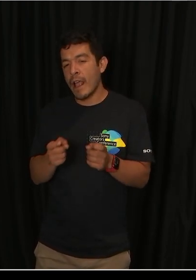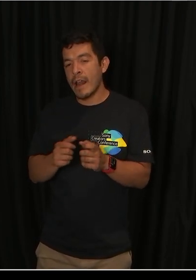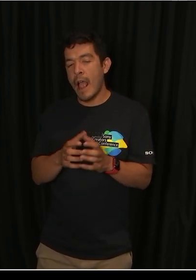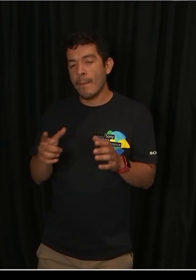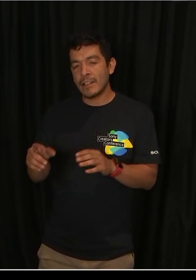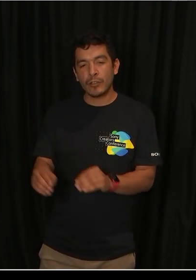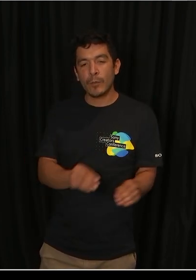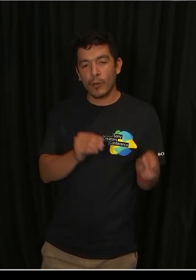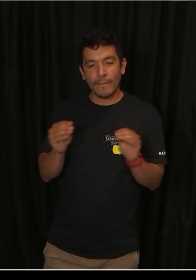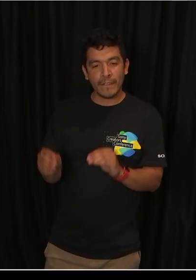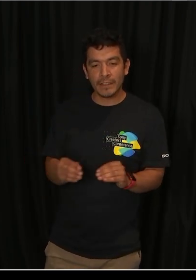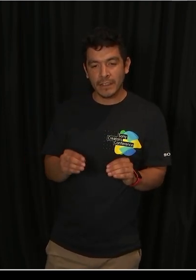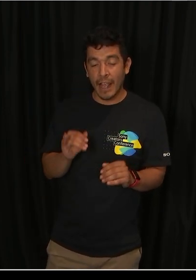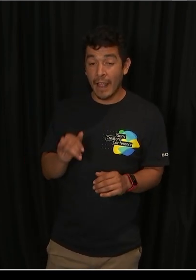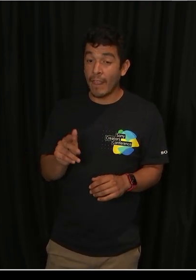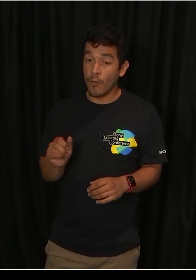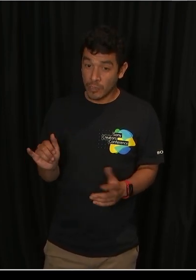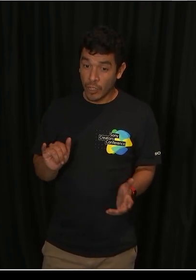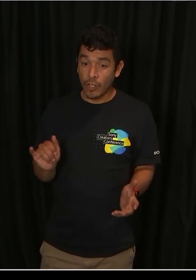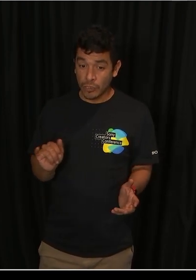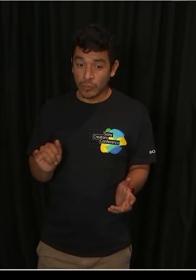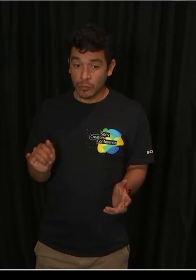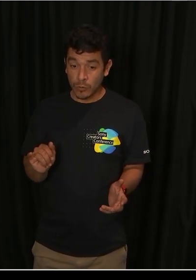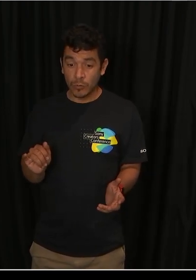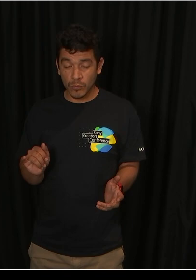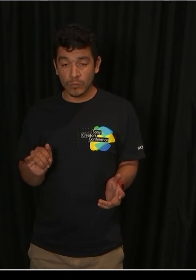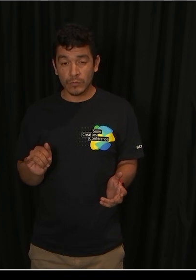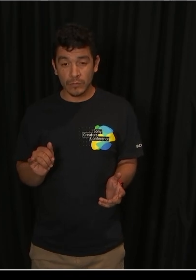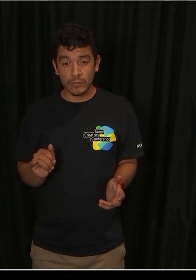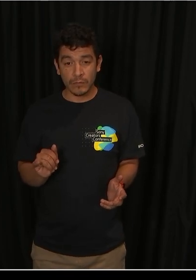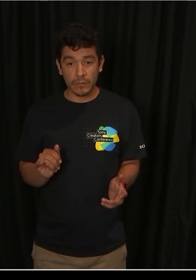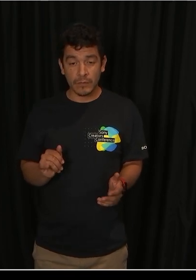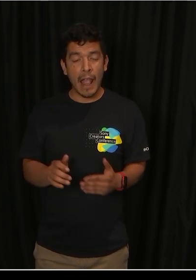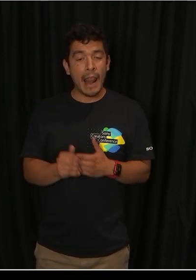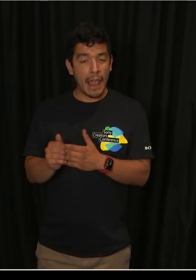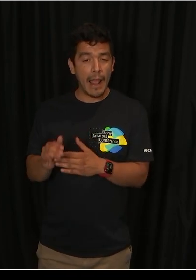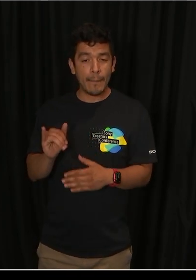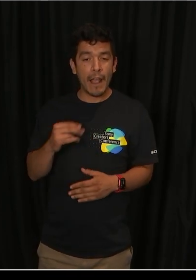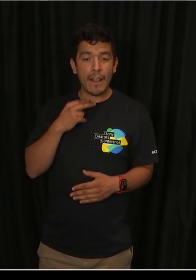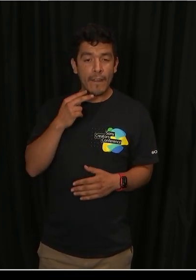And that was also led by the voice performance